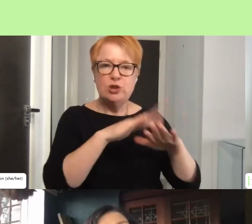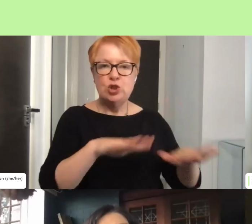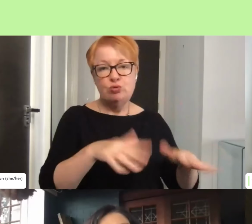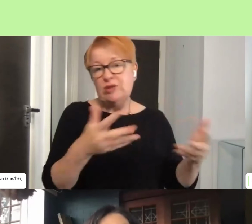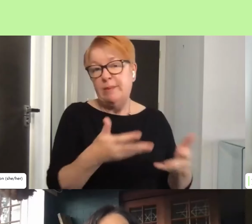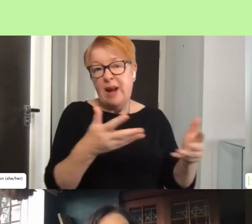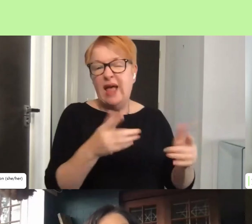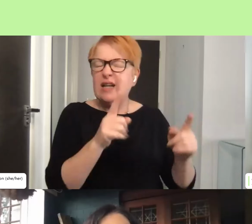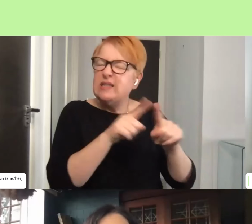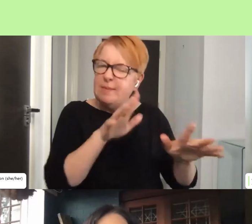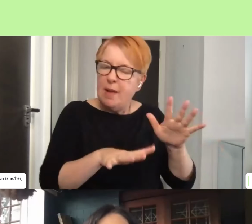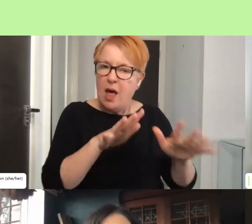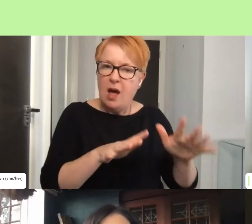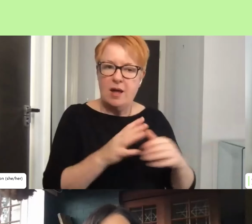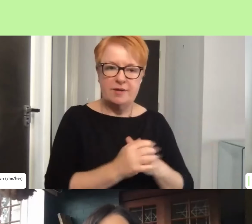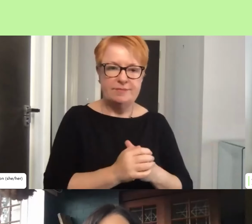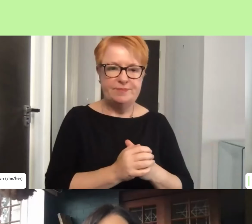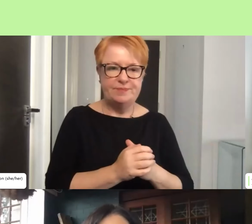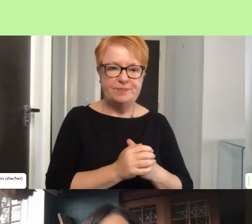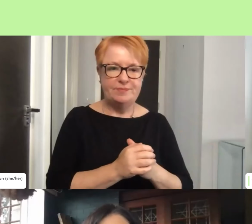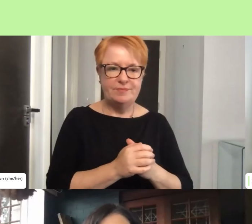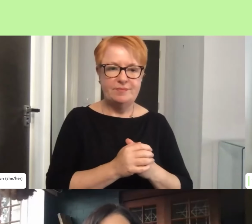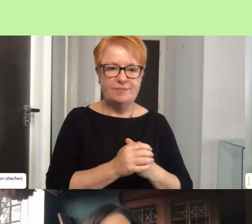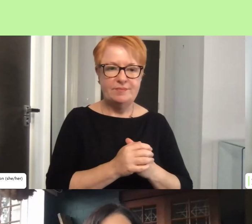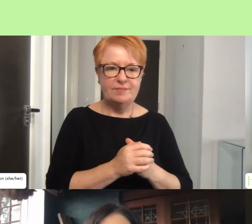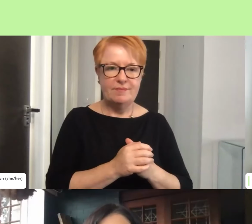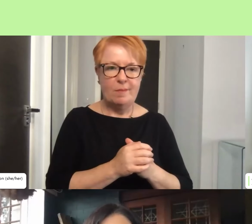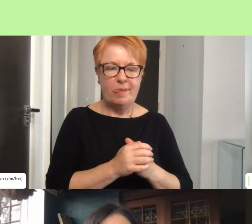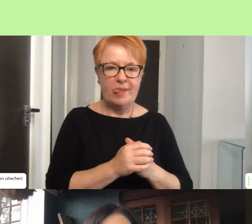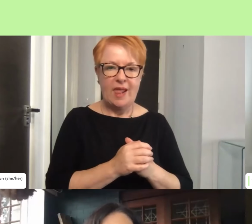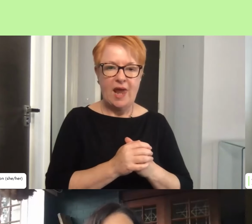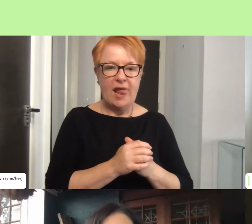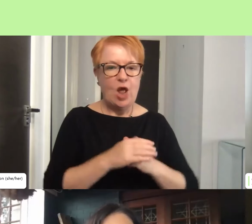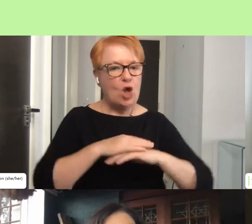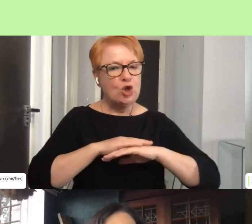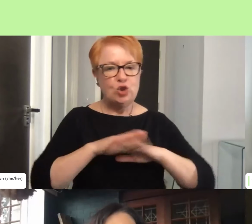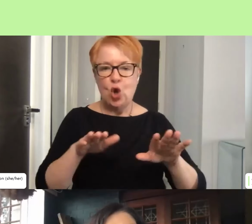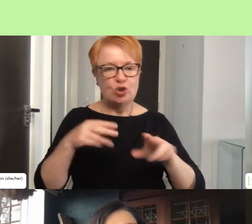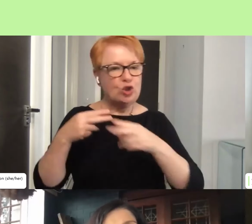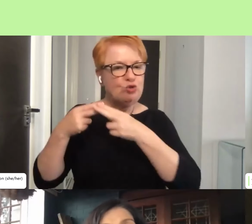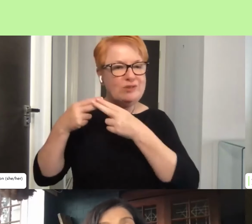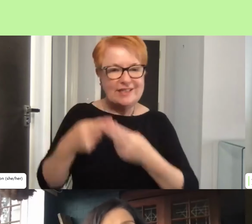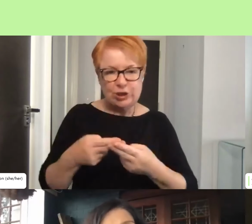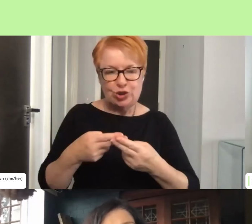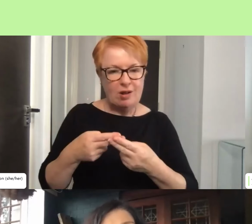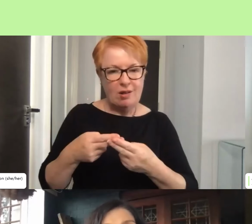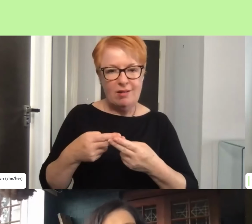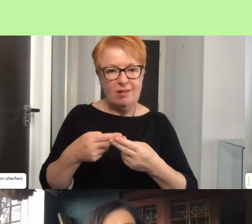So that's not like, in any way, traditional kinds of forms of what we think of as art,